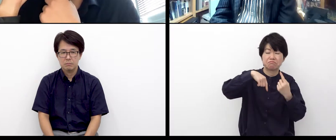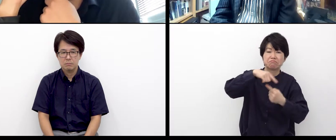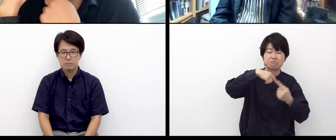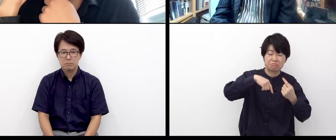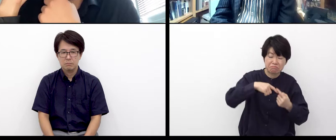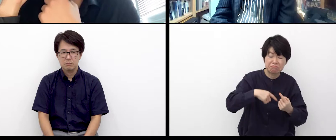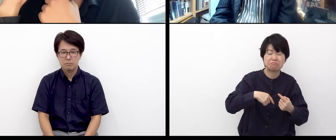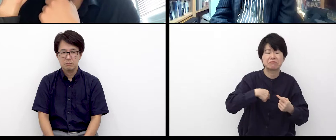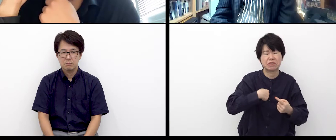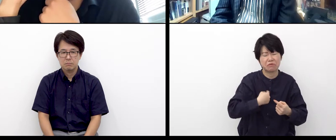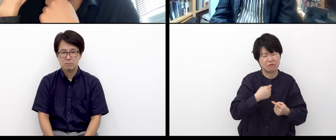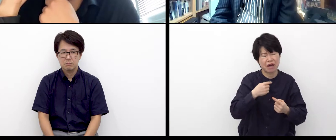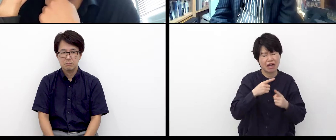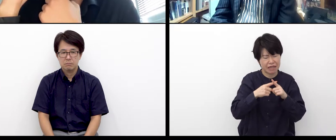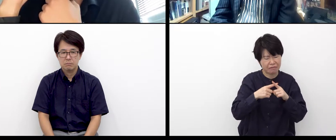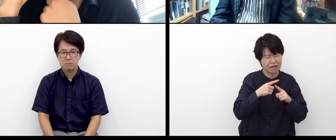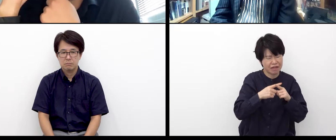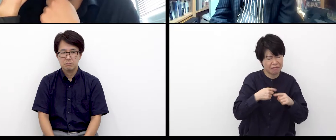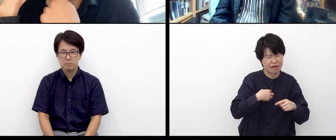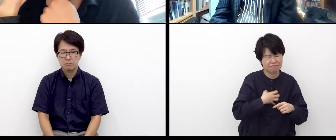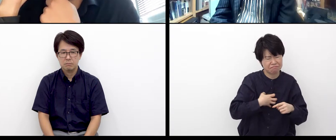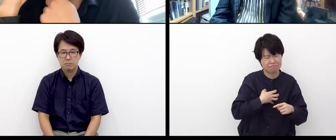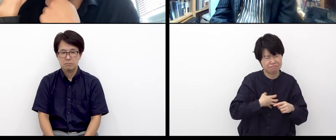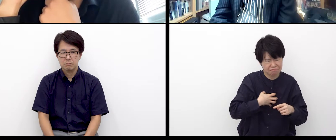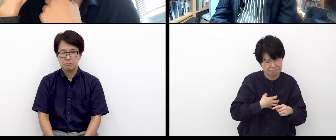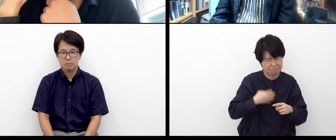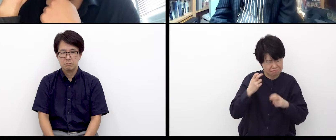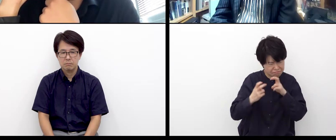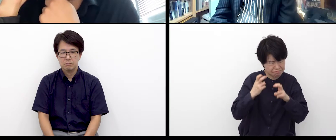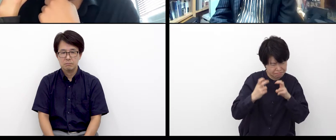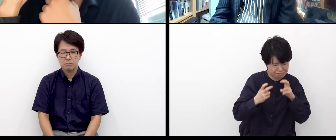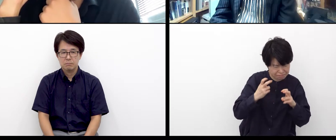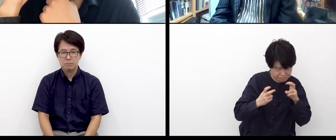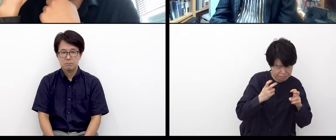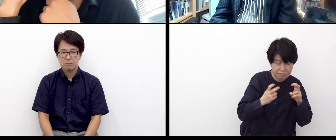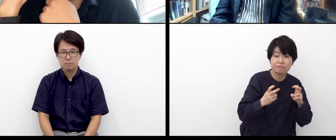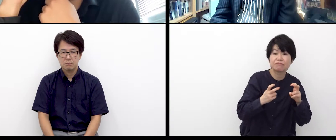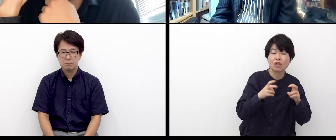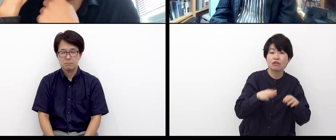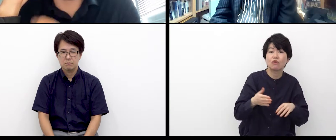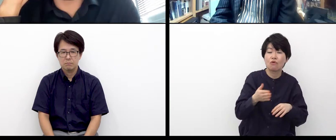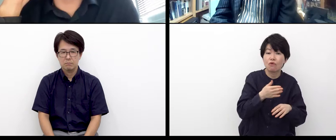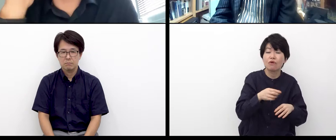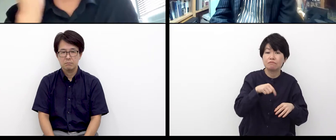Until they stop beating themselves with this rumination, they can’t be proactive in doing anything.